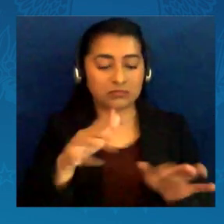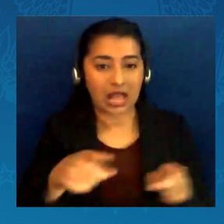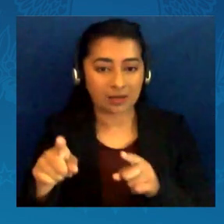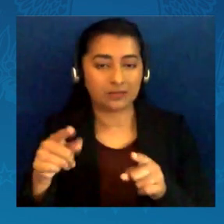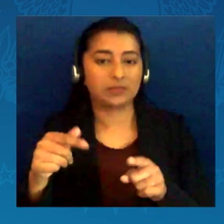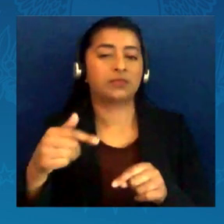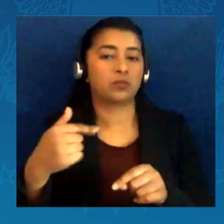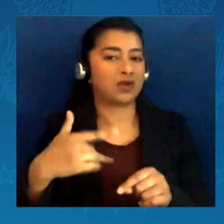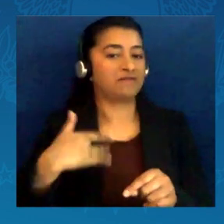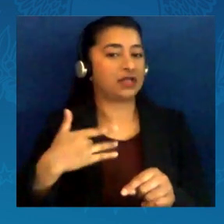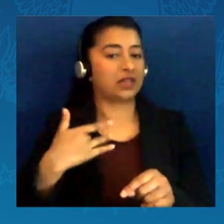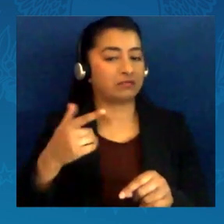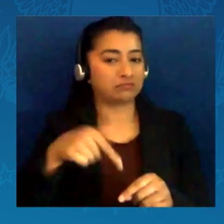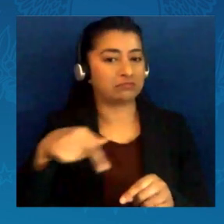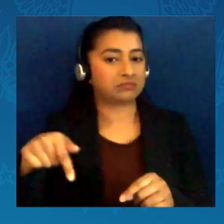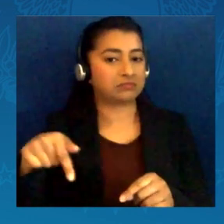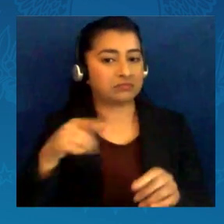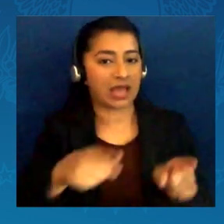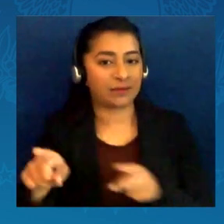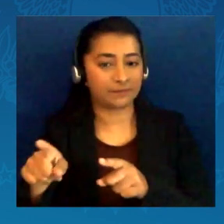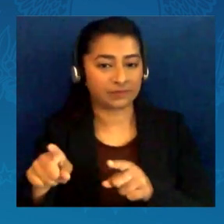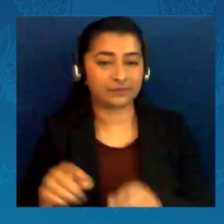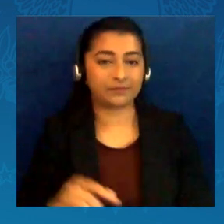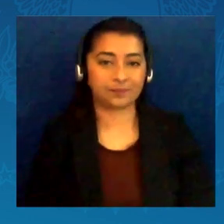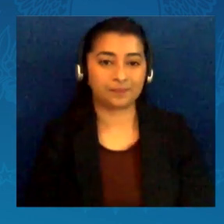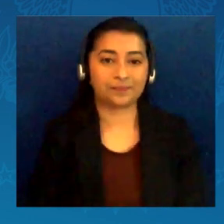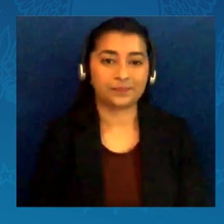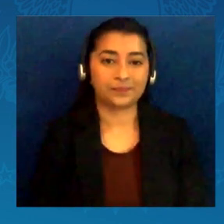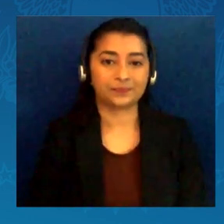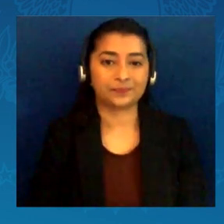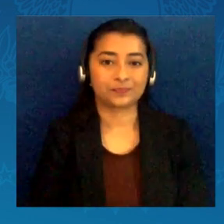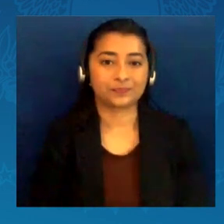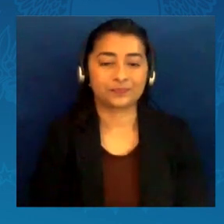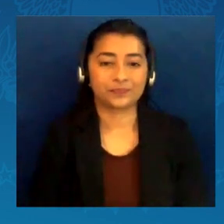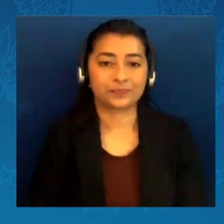And in the last couple of years, it's been so evident.